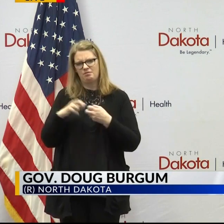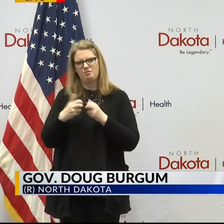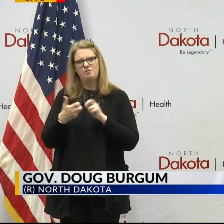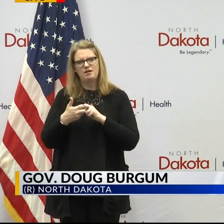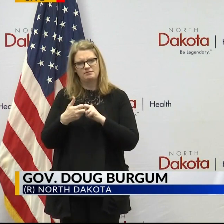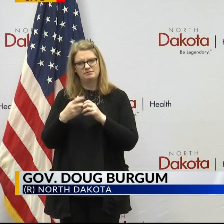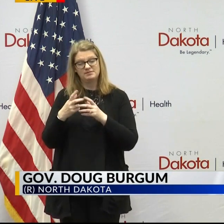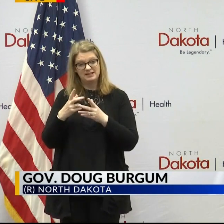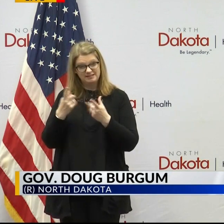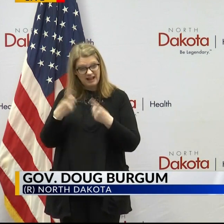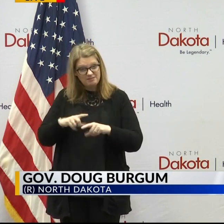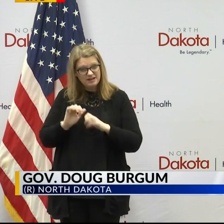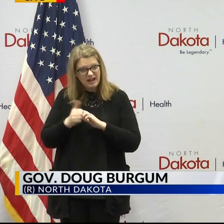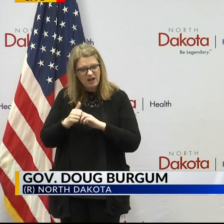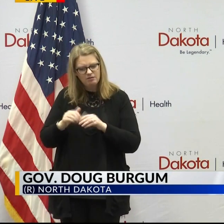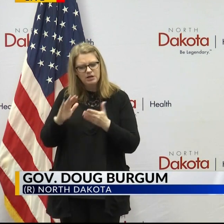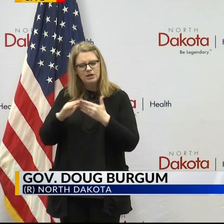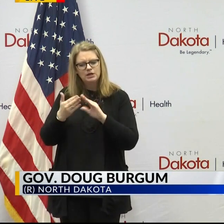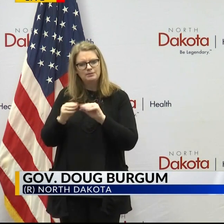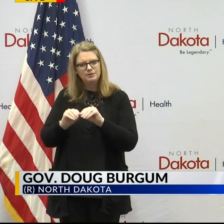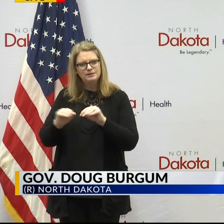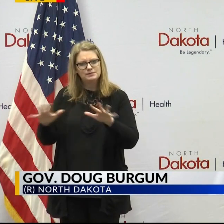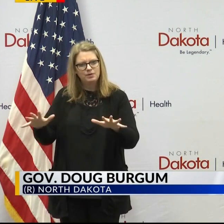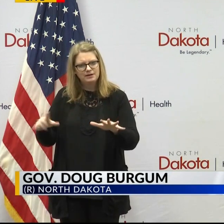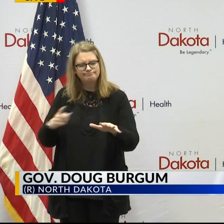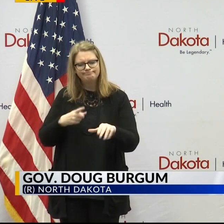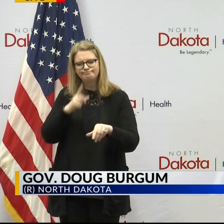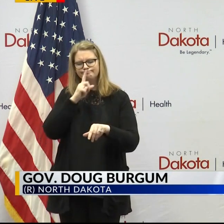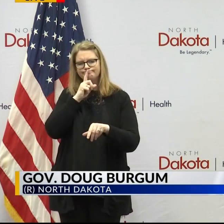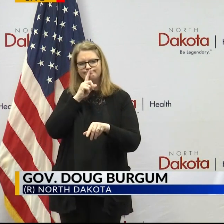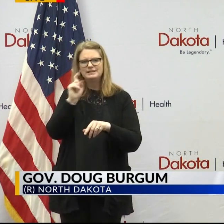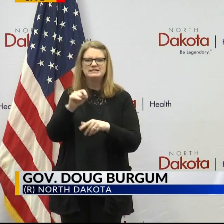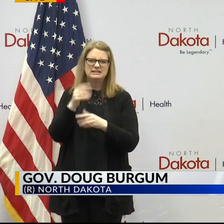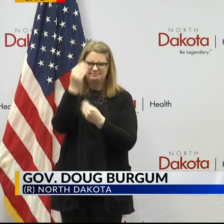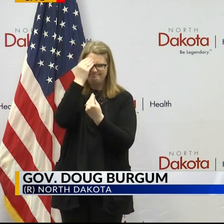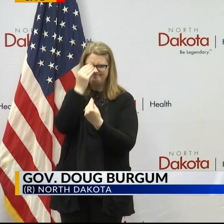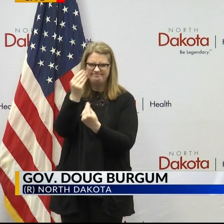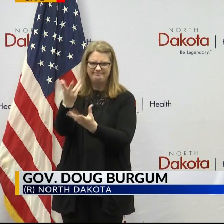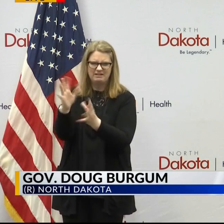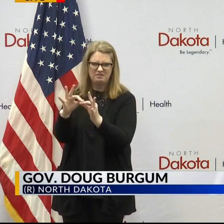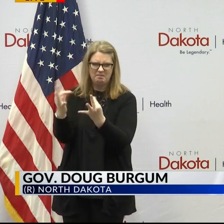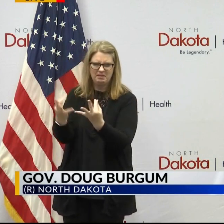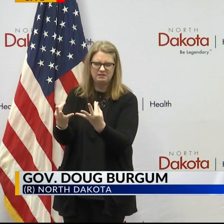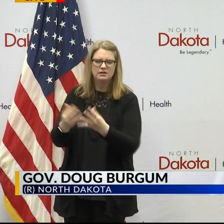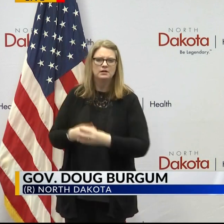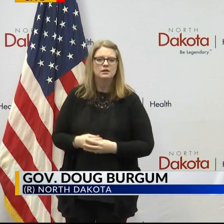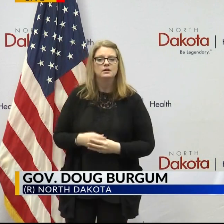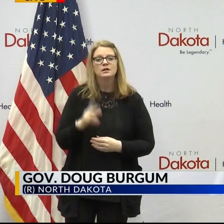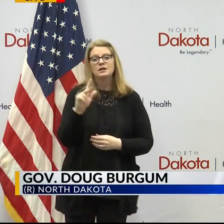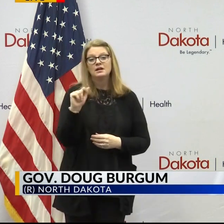DETAILS AT THIS TIME, ANY SPECIFICS, BUT WE KNOW IT WAS A